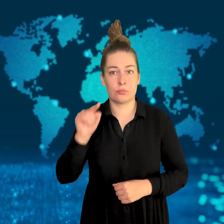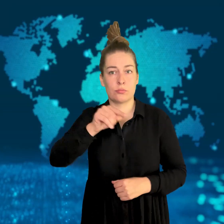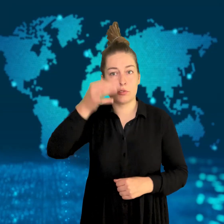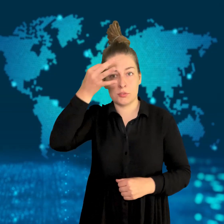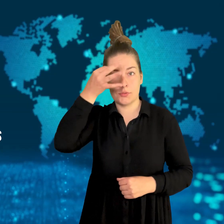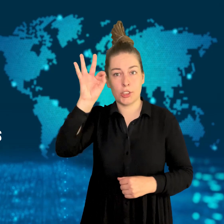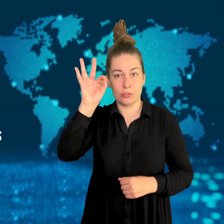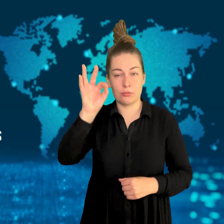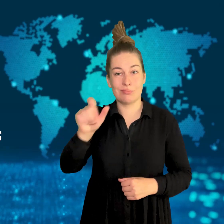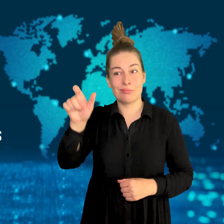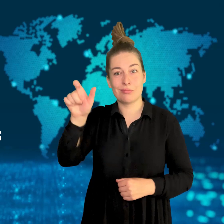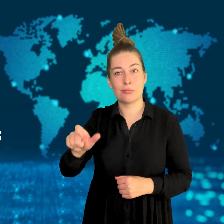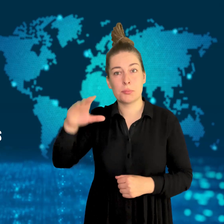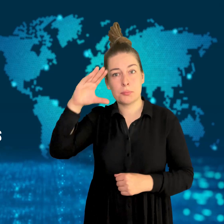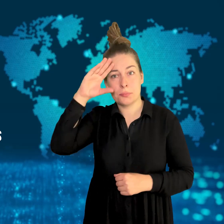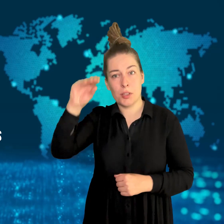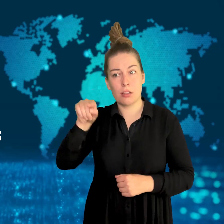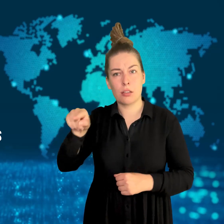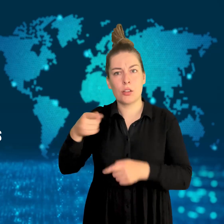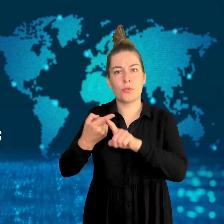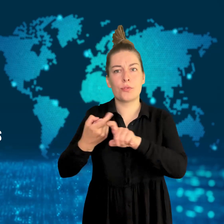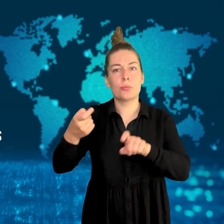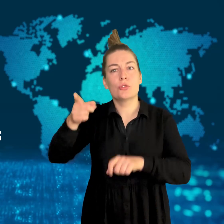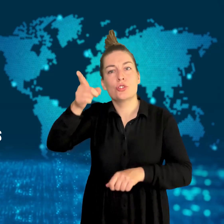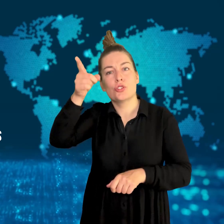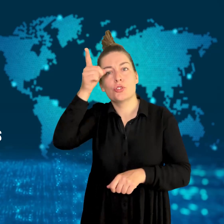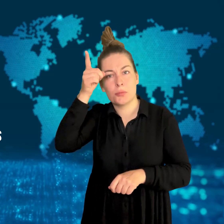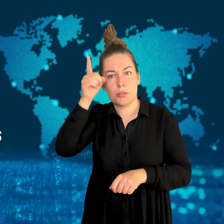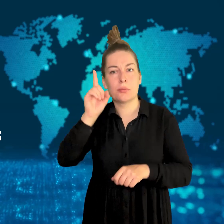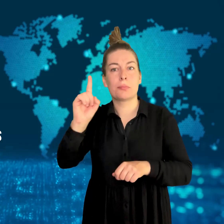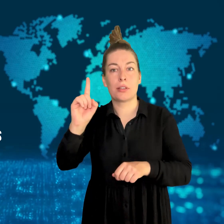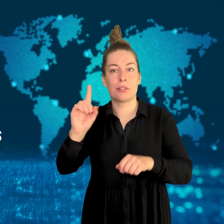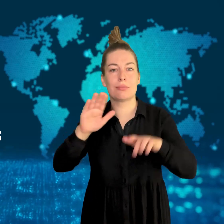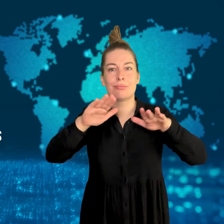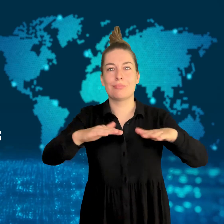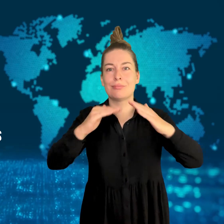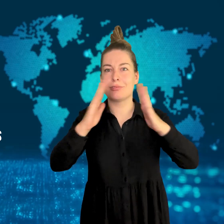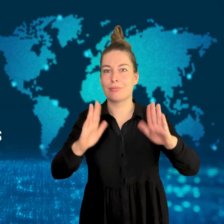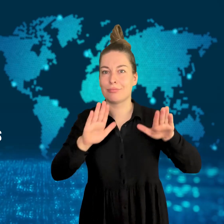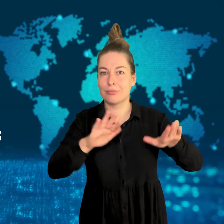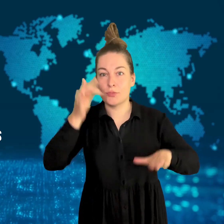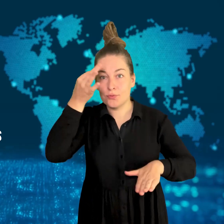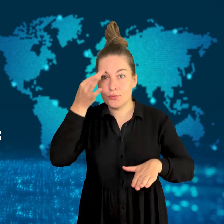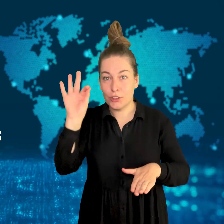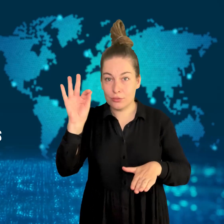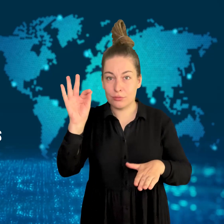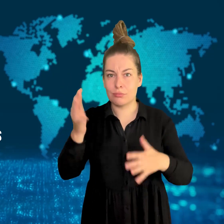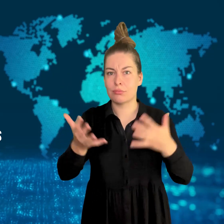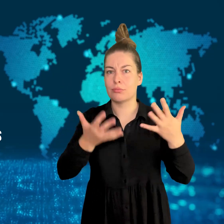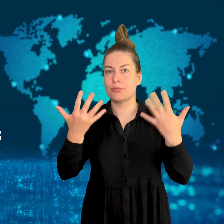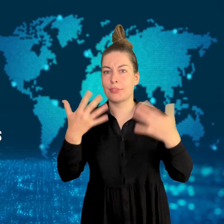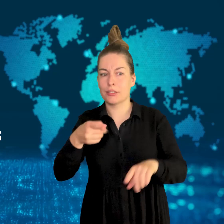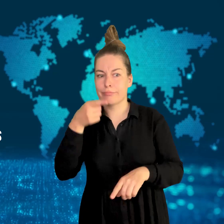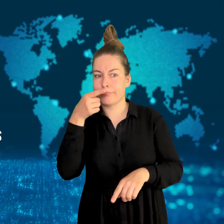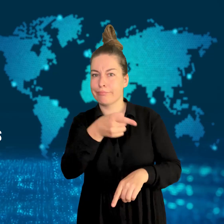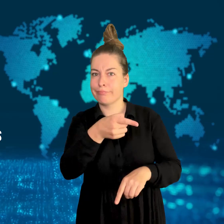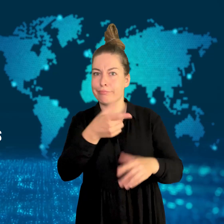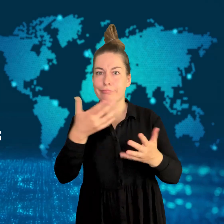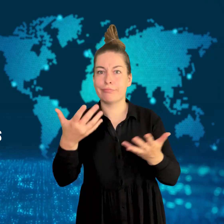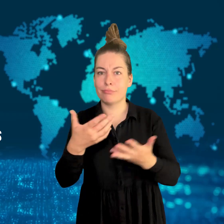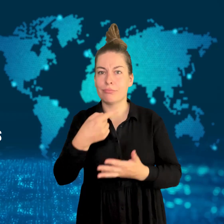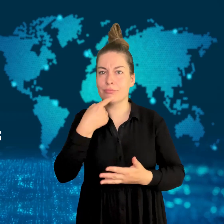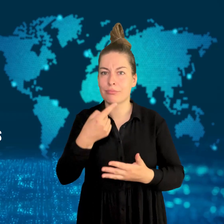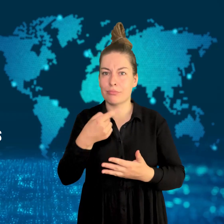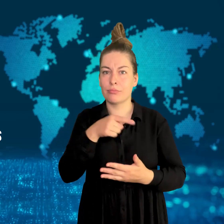[MONIKA]: A German man has been accused of holding his wife captive